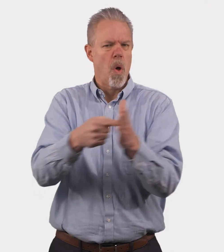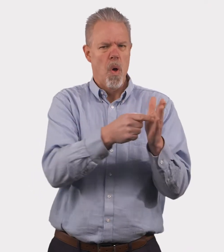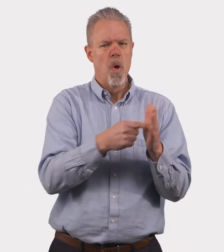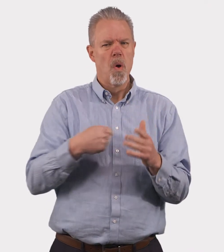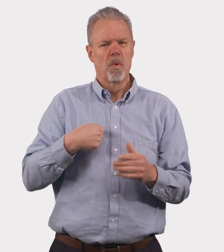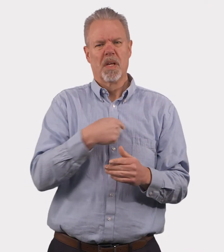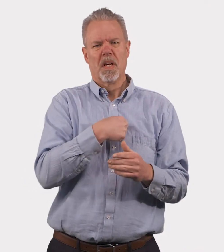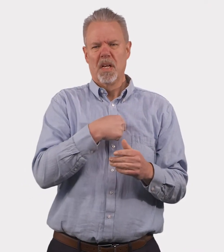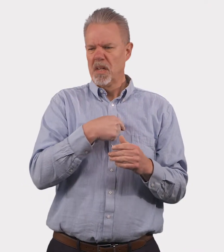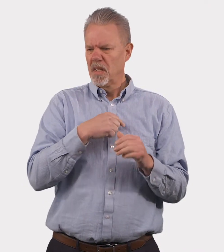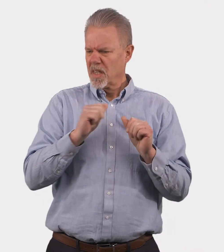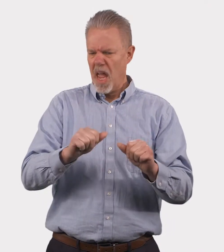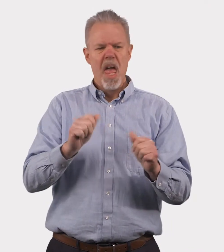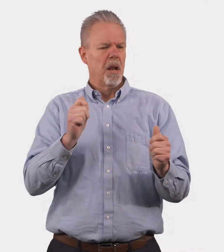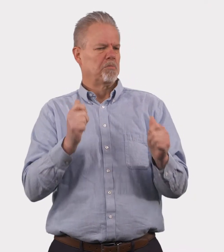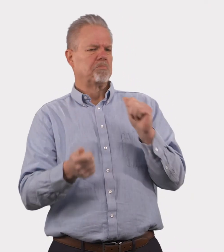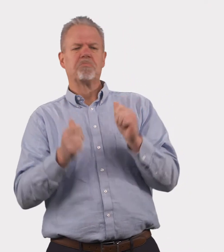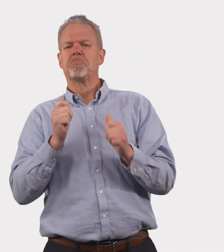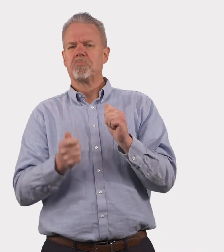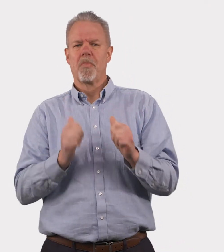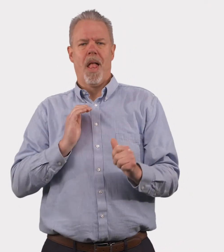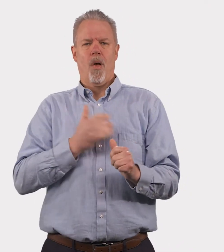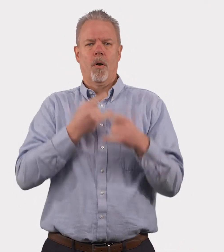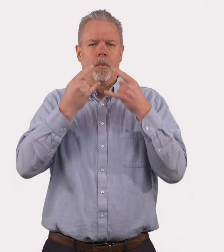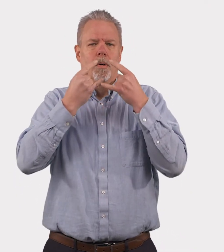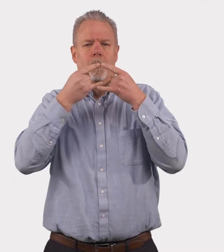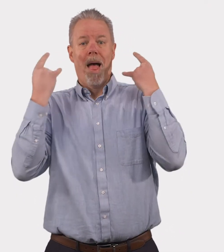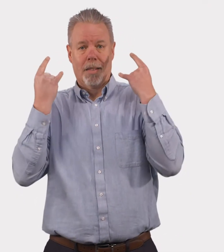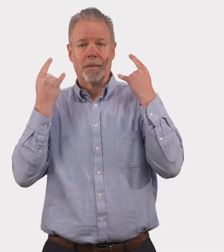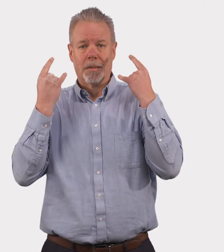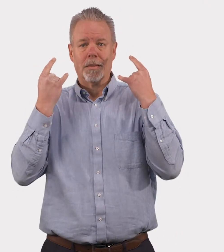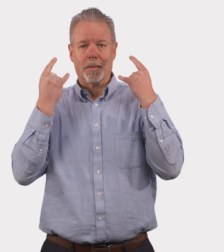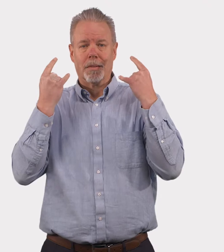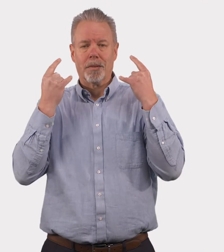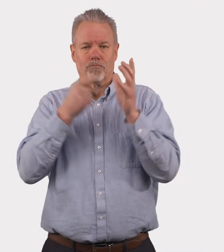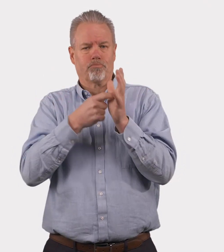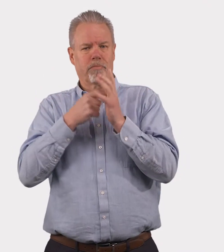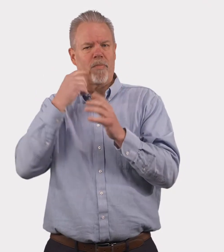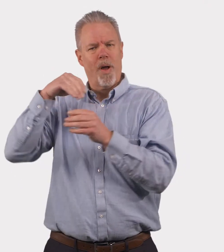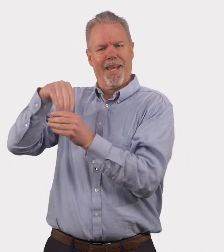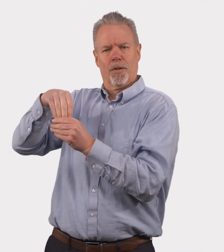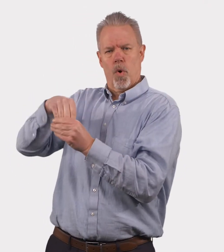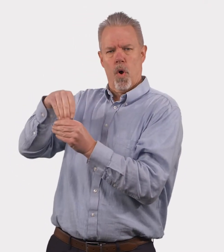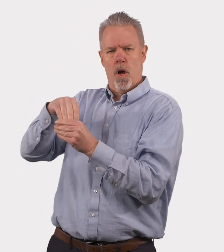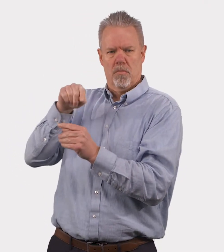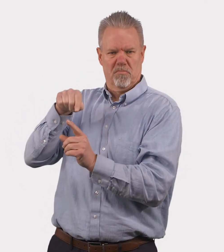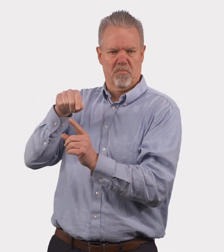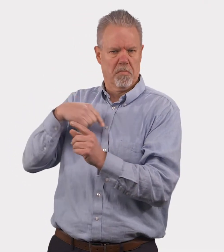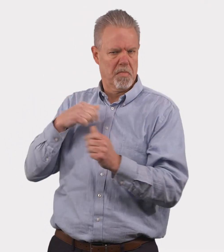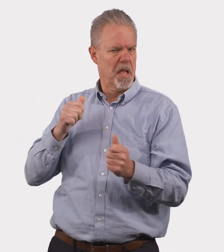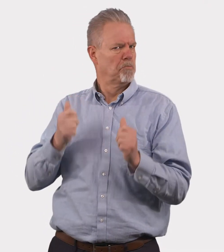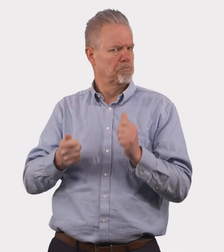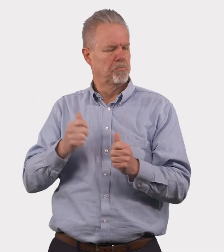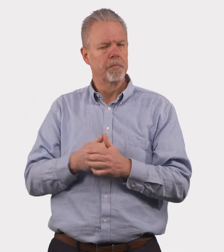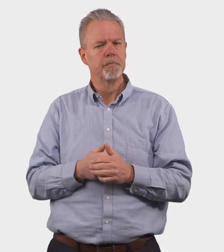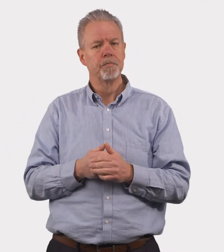Additionally, the evidence points towards our ability to loosen the indoor mask mandate.